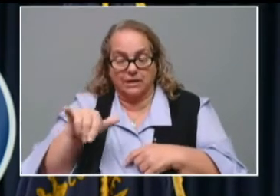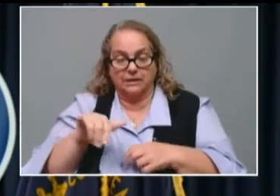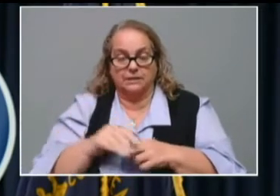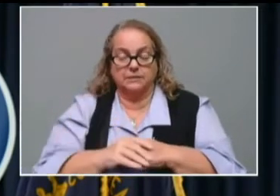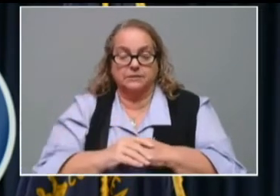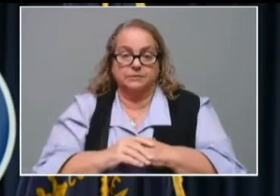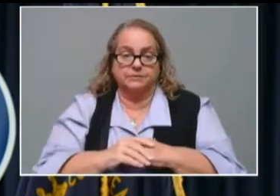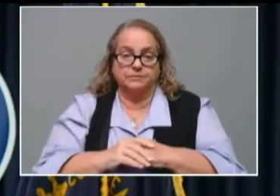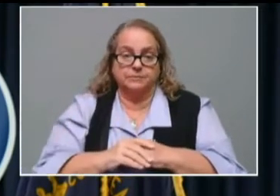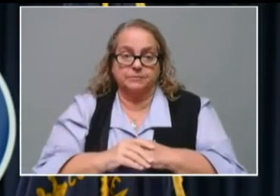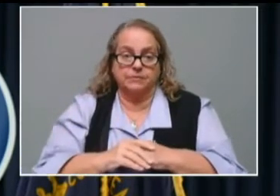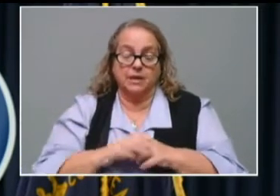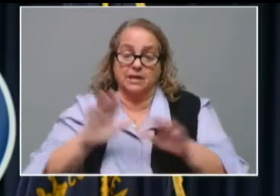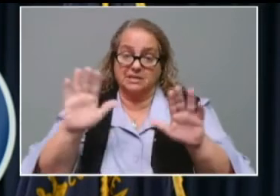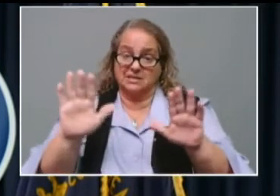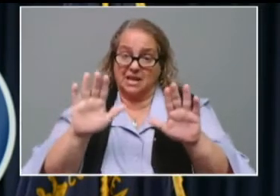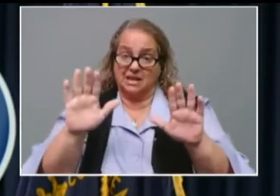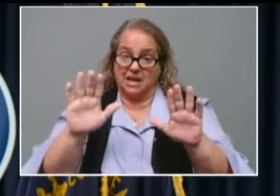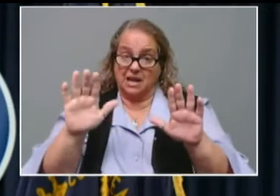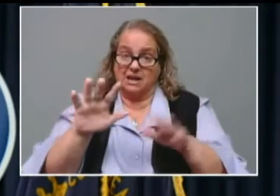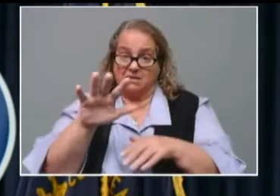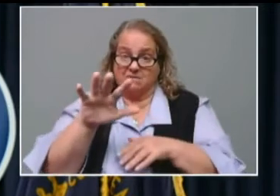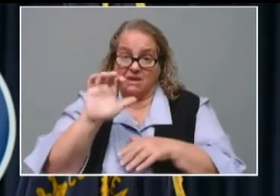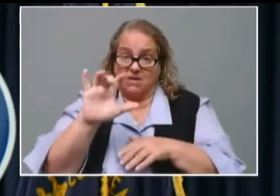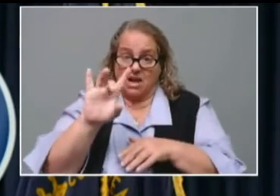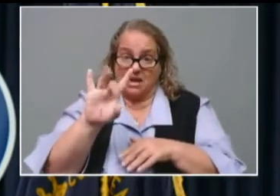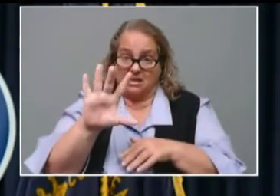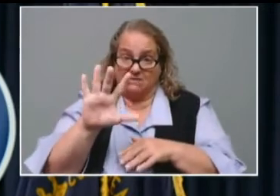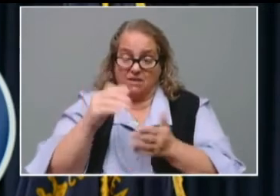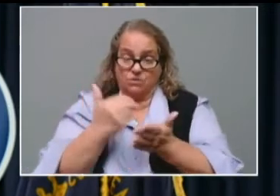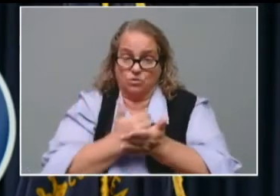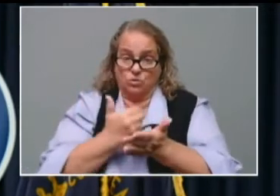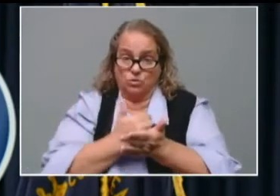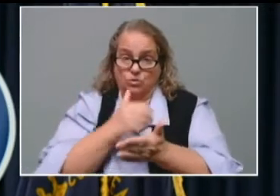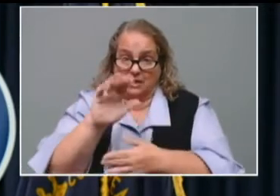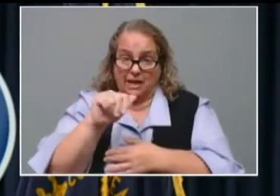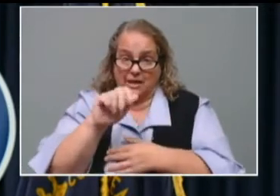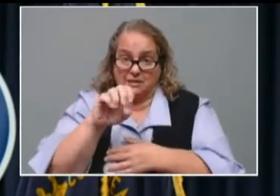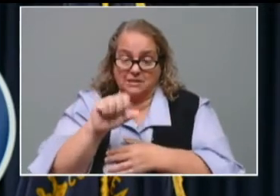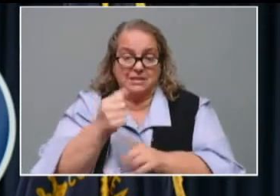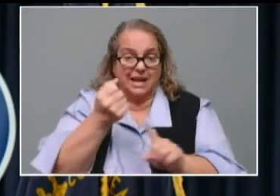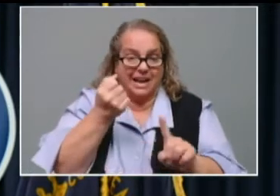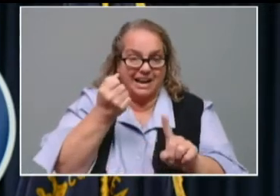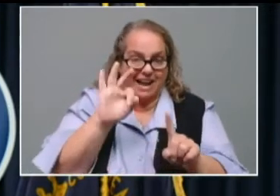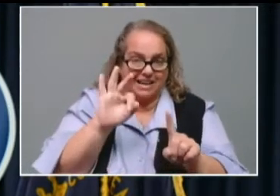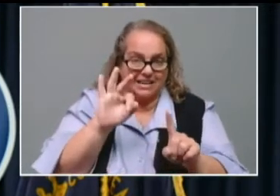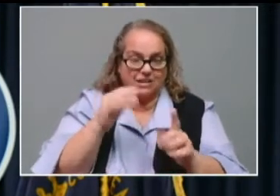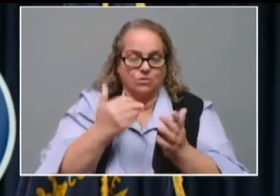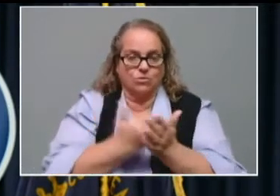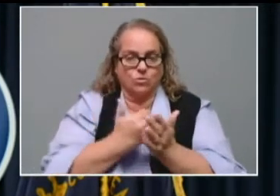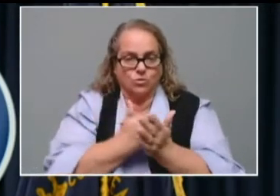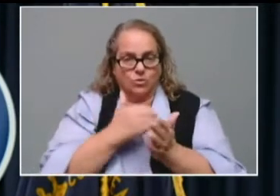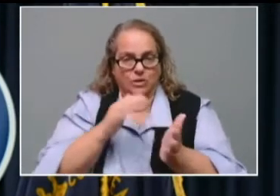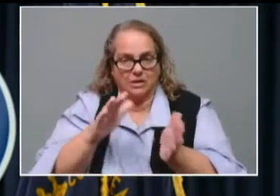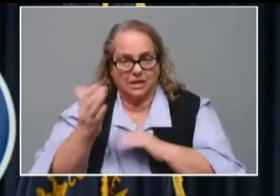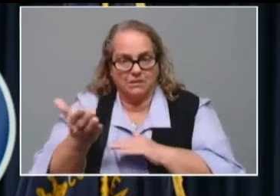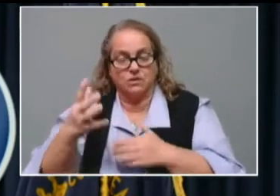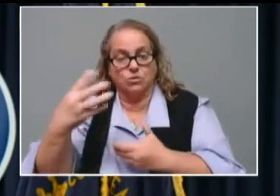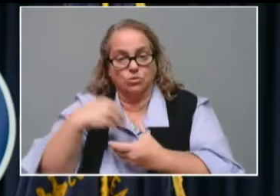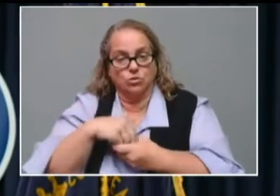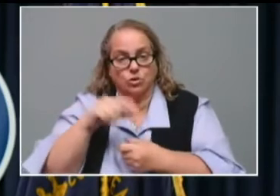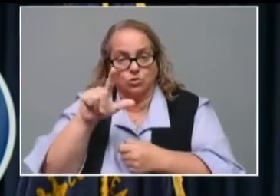Sunday 585 New cases, 19 new deaths included a 29 year old woman from